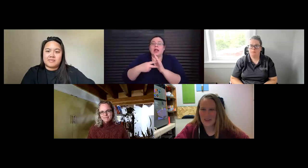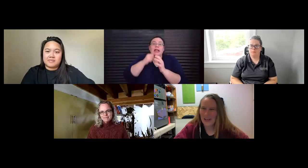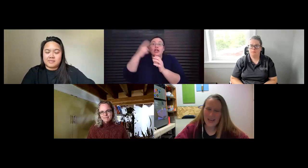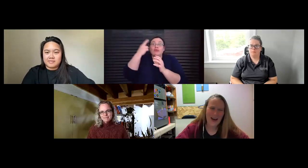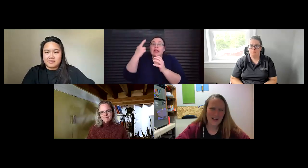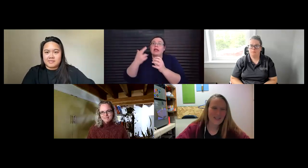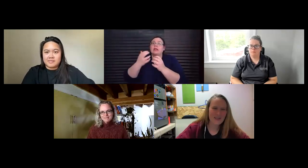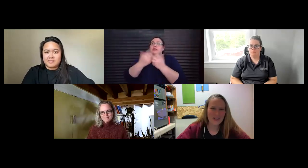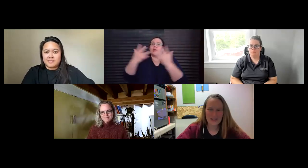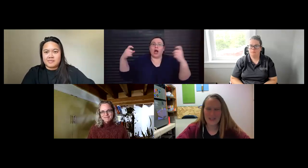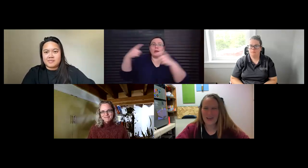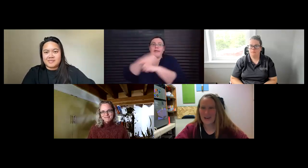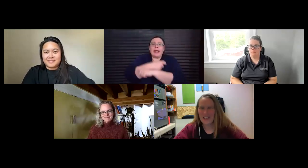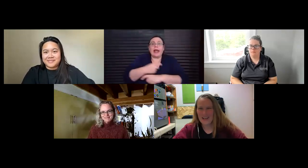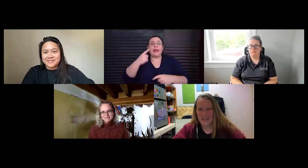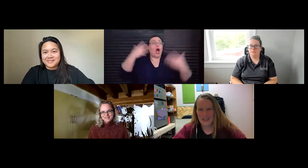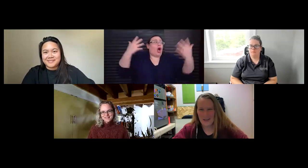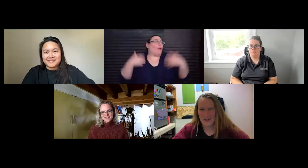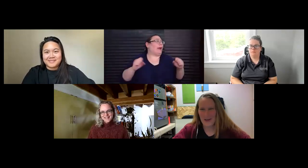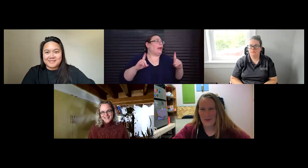I'm like, yeah, I can do this, sure.